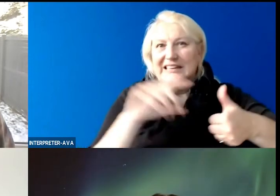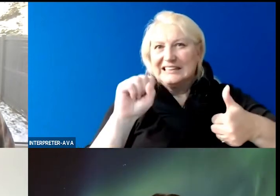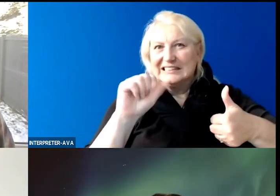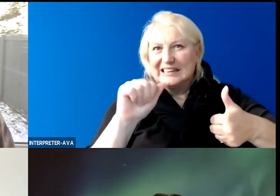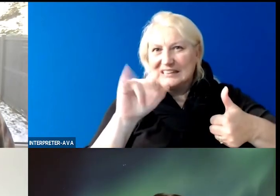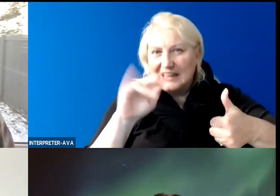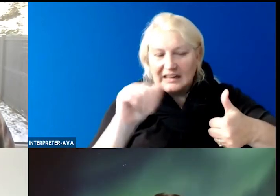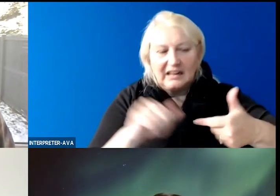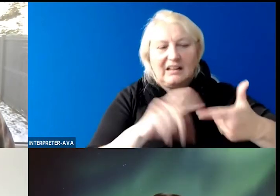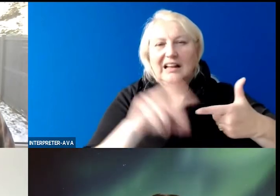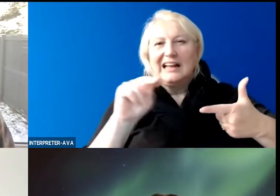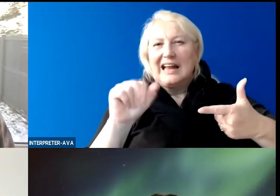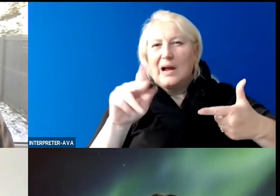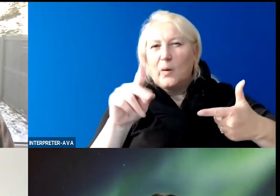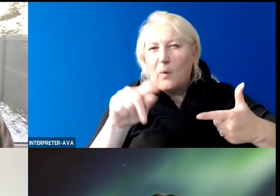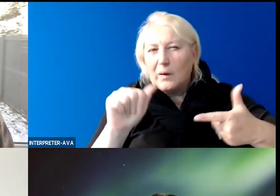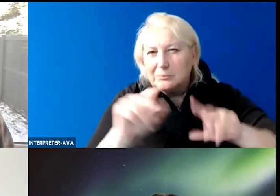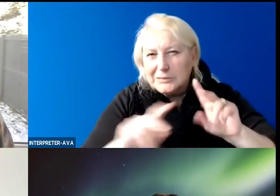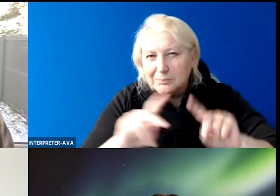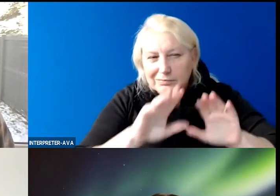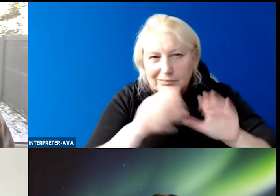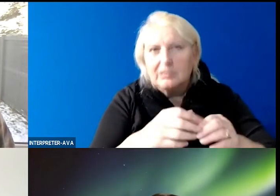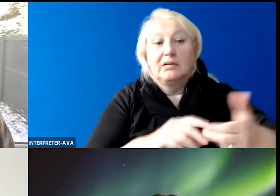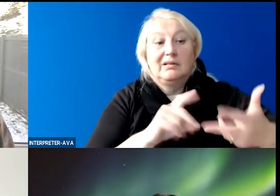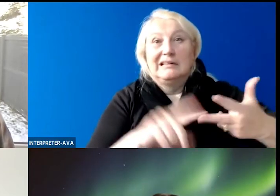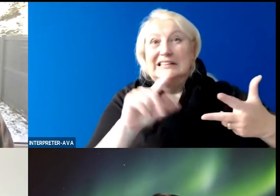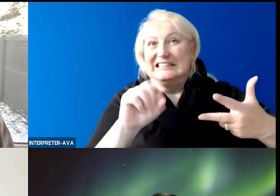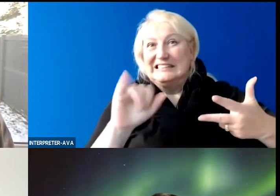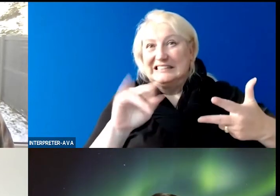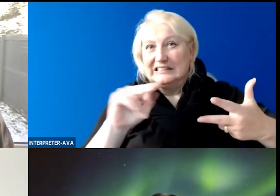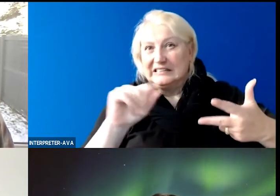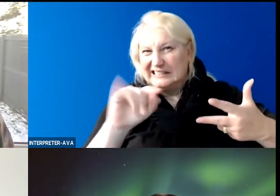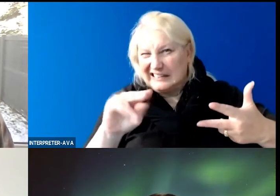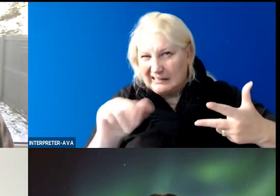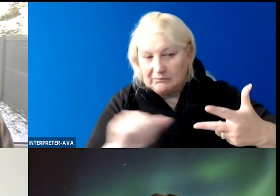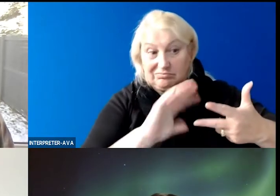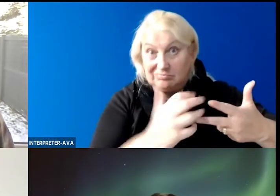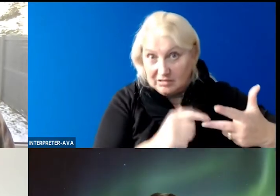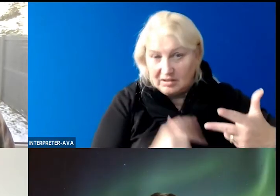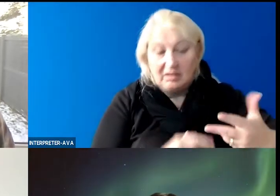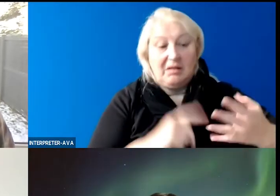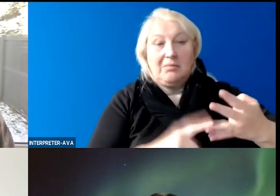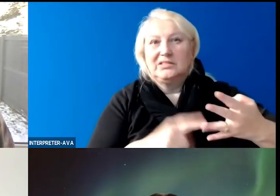Nakoda people comprised of the Bearspaw, Wesley Kainai-Blood, Chiniki and Wesley First Nations,